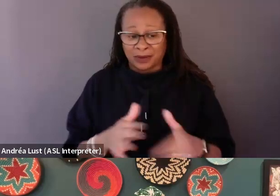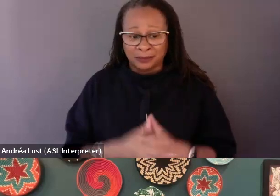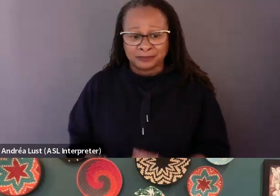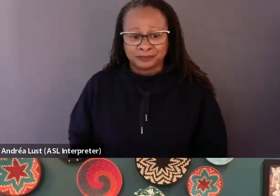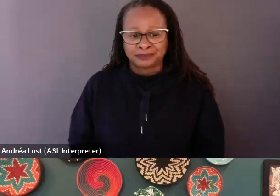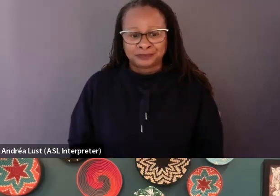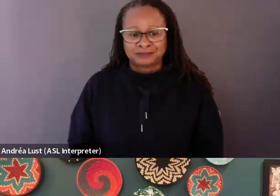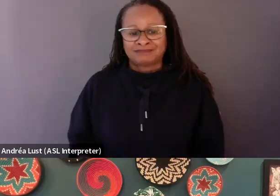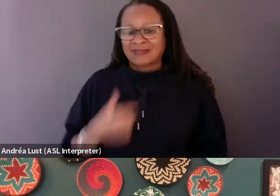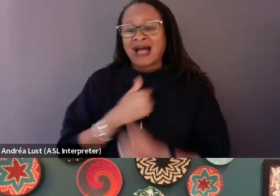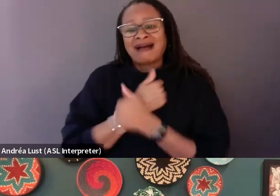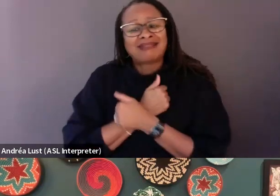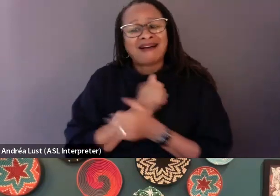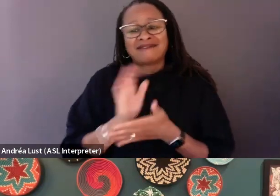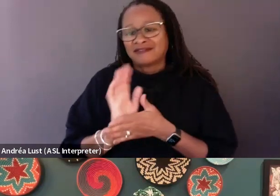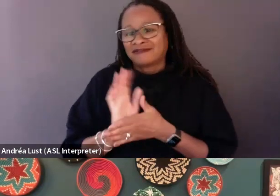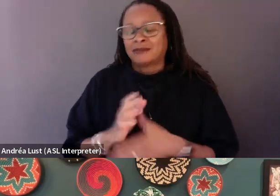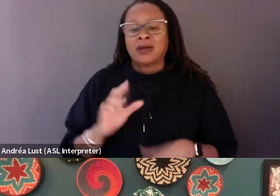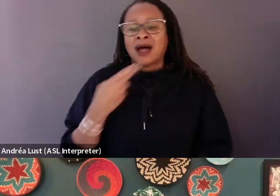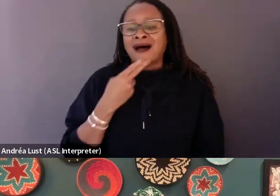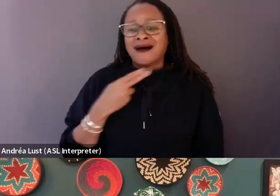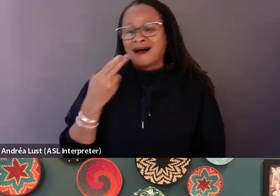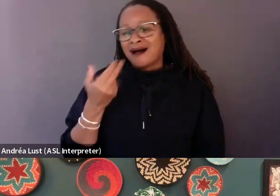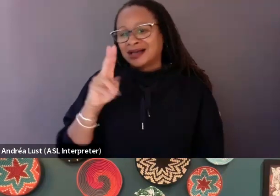So I loved the film "Honeyland," and I think the reason for going to him